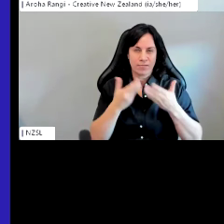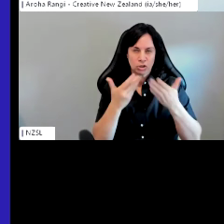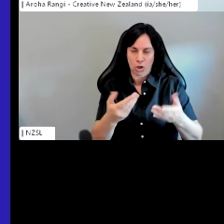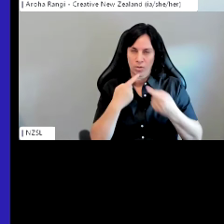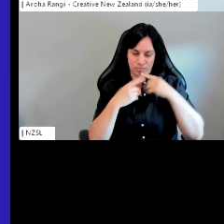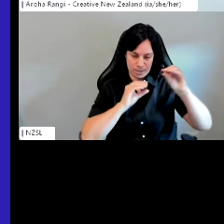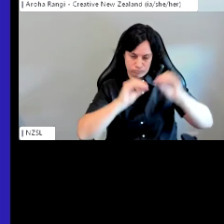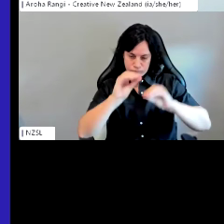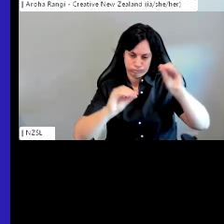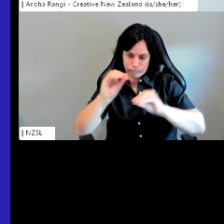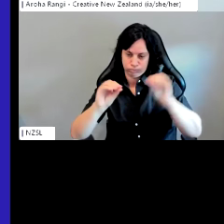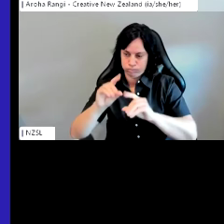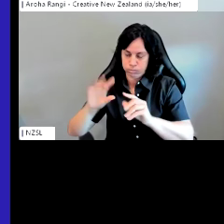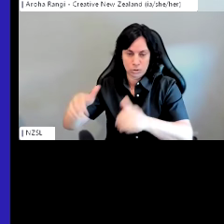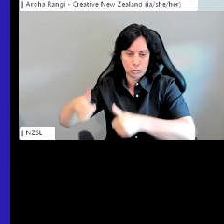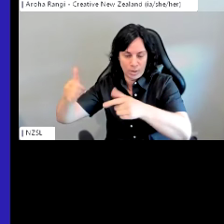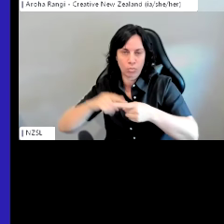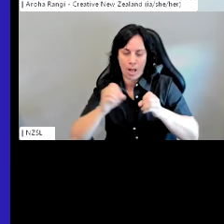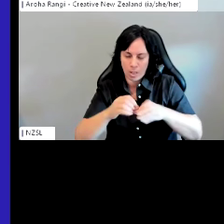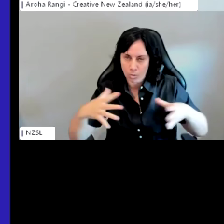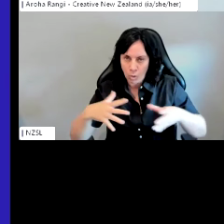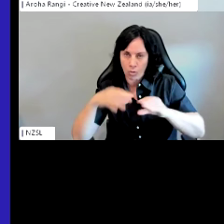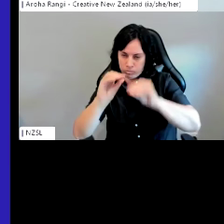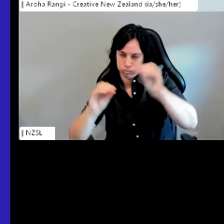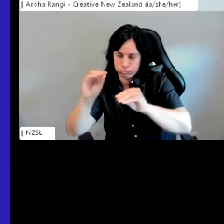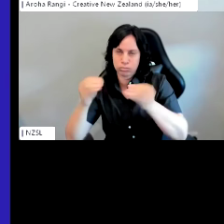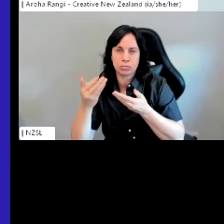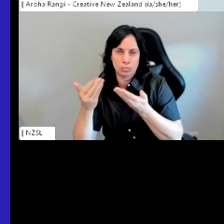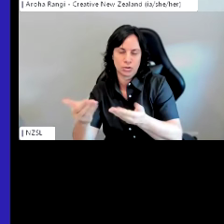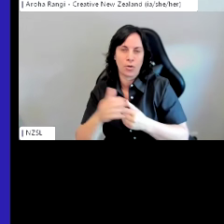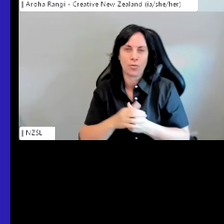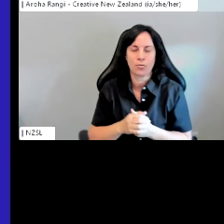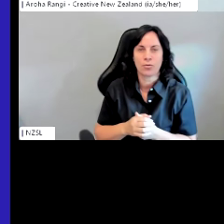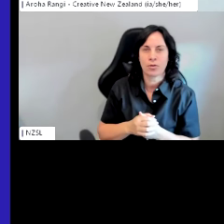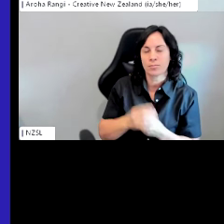of retention and growth. Um, and we're seeing now that visual arts organizations, museums, and so